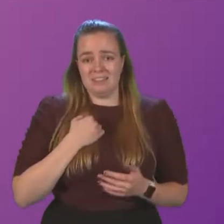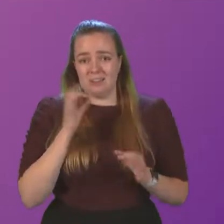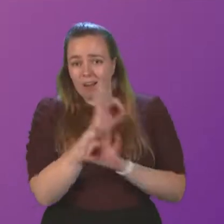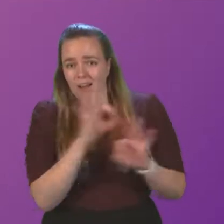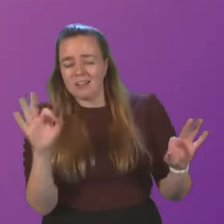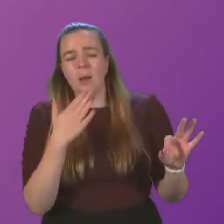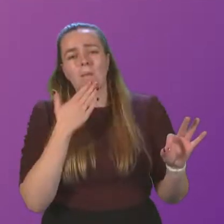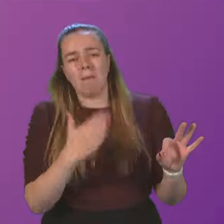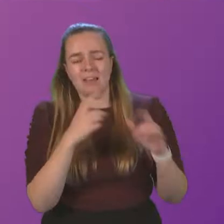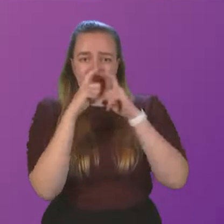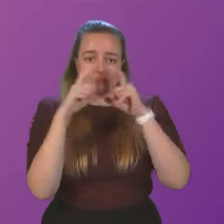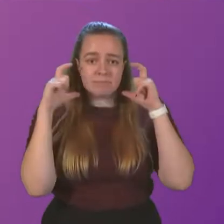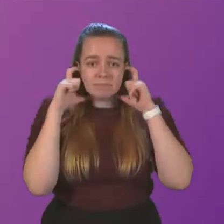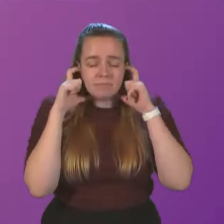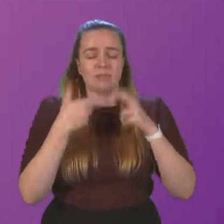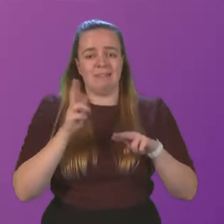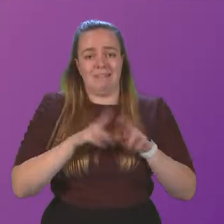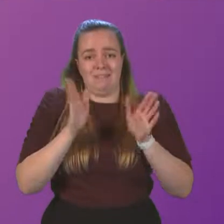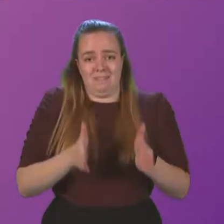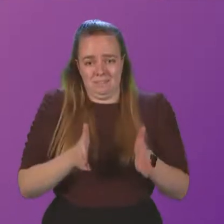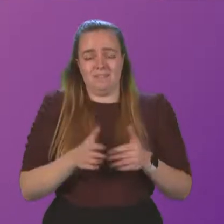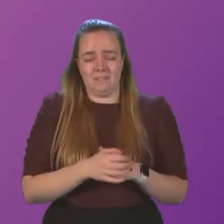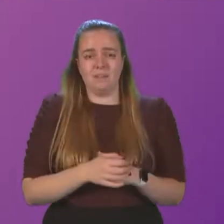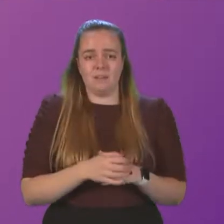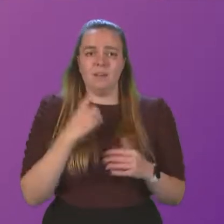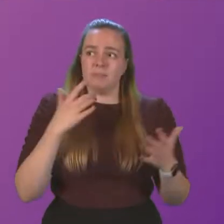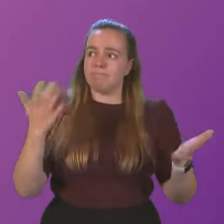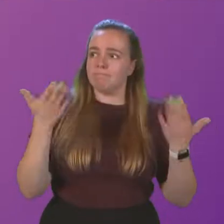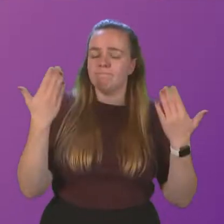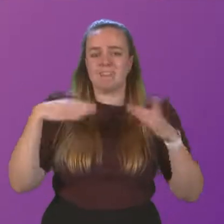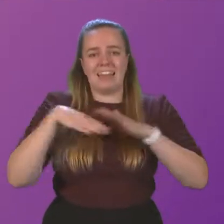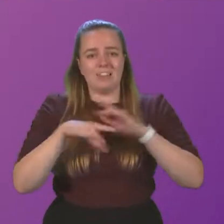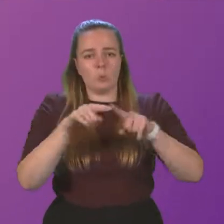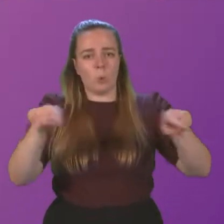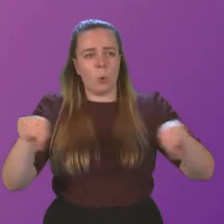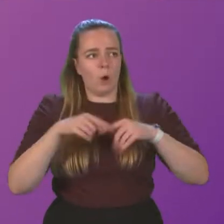please wear face coverings when required; ventilate indoor spaces wherever possible;